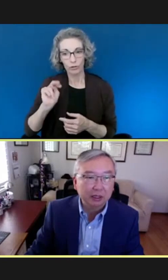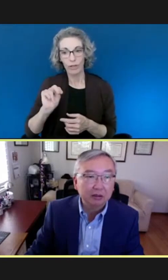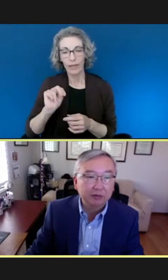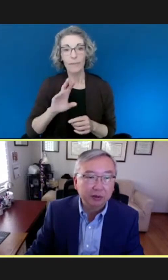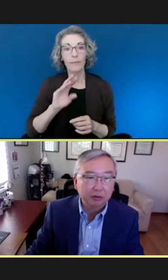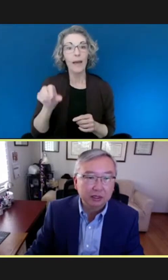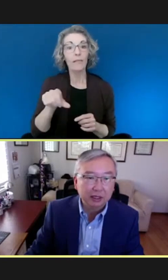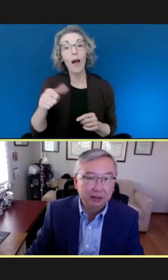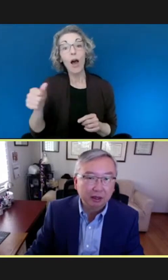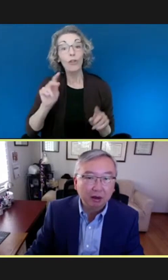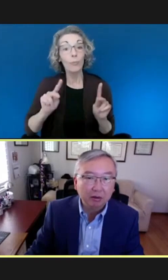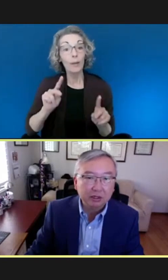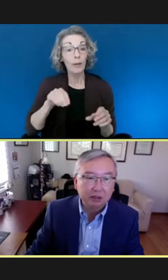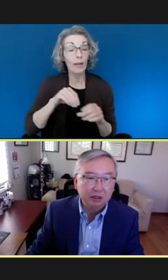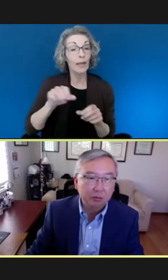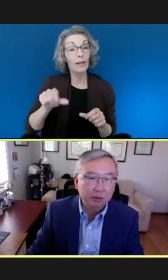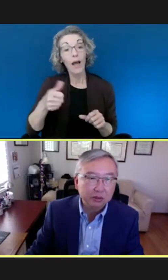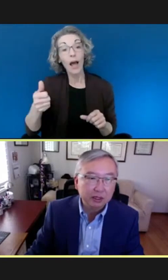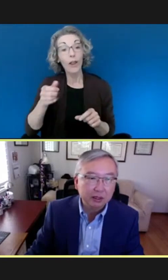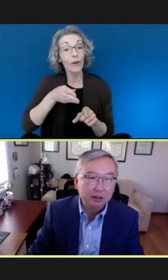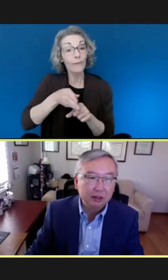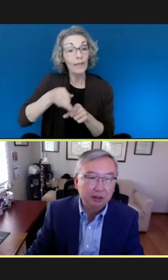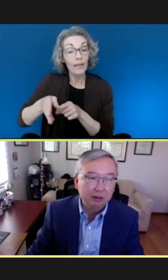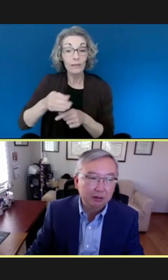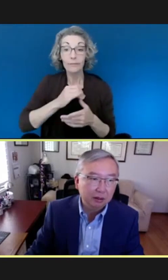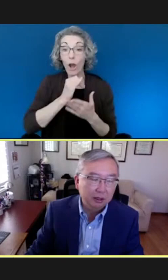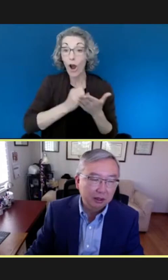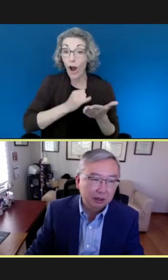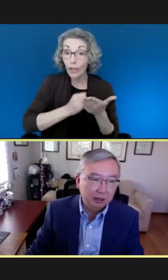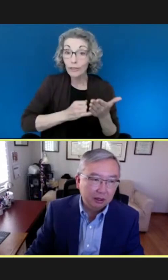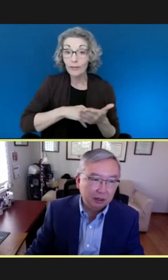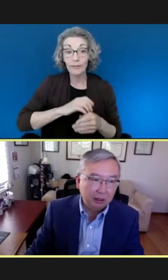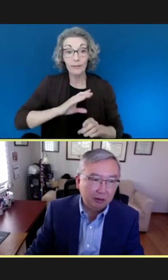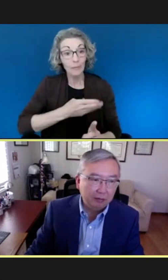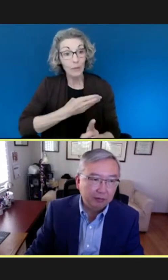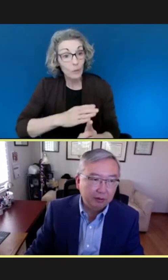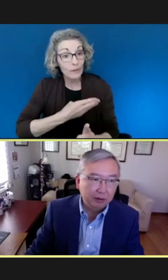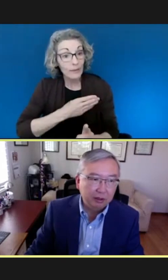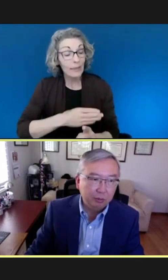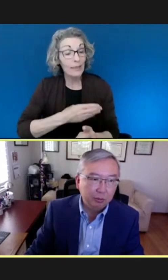like in the arts, in the music, the musical field,